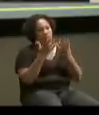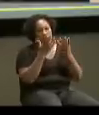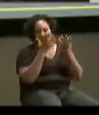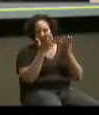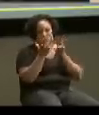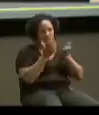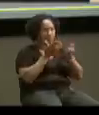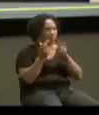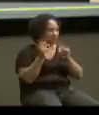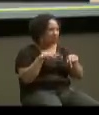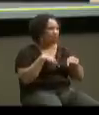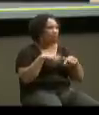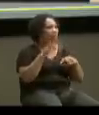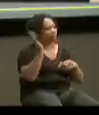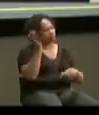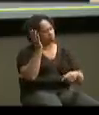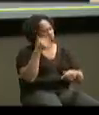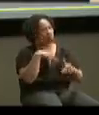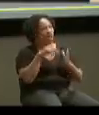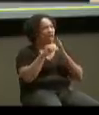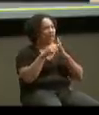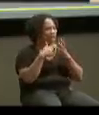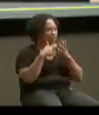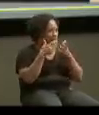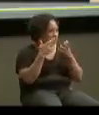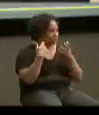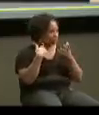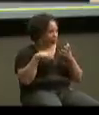PRODUCTS AND SERVICES COME AND HIGHLIGHT WHAT THEY DO TO US.